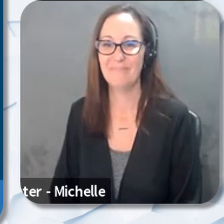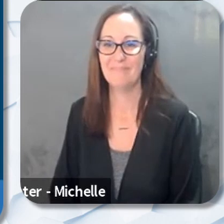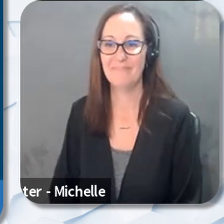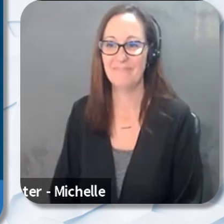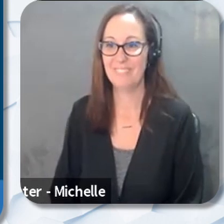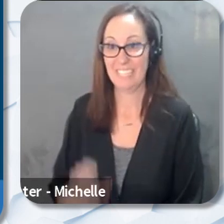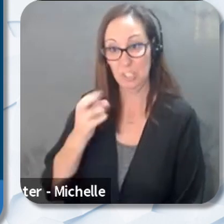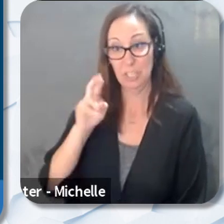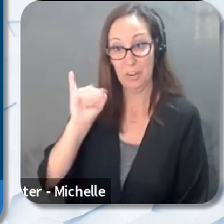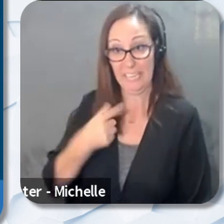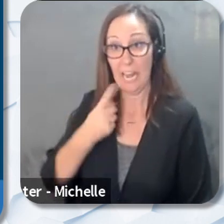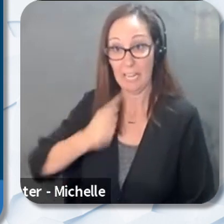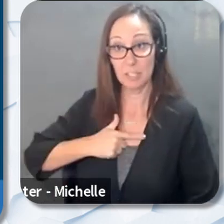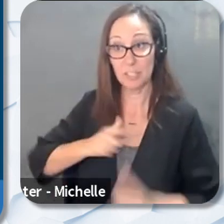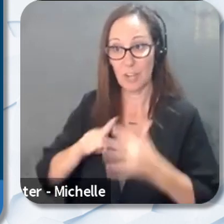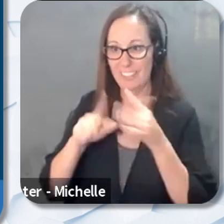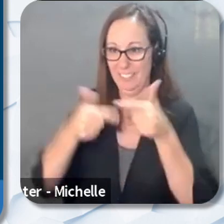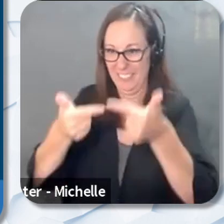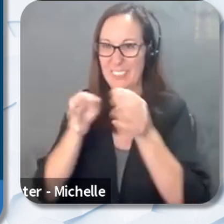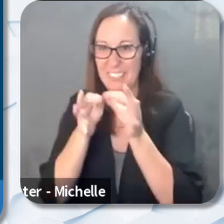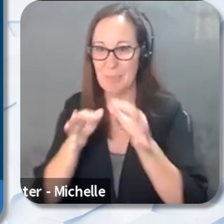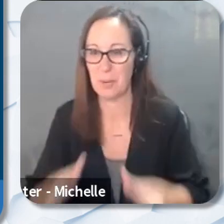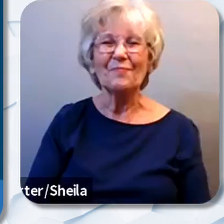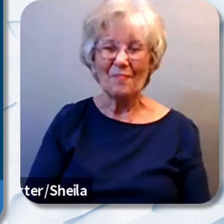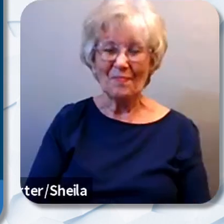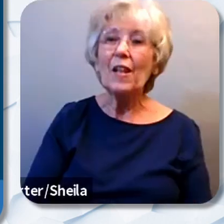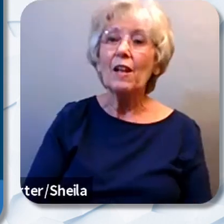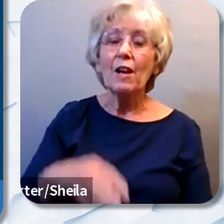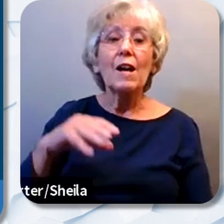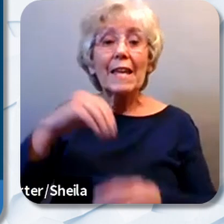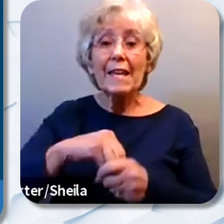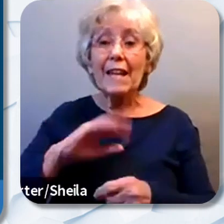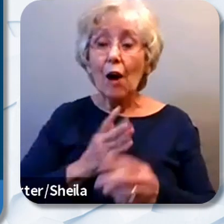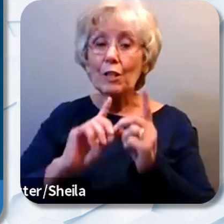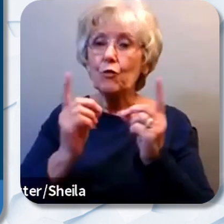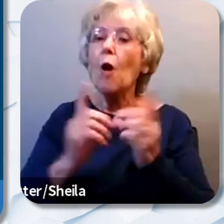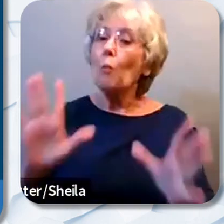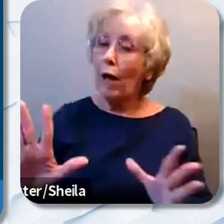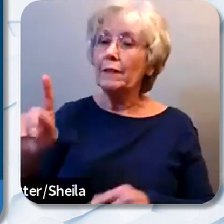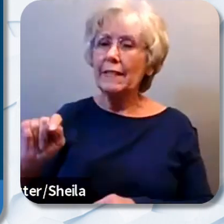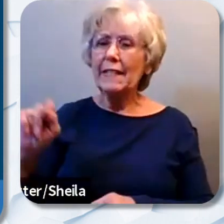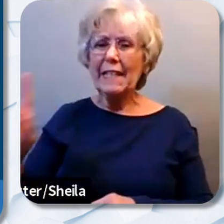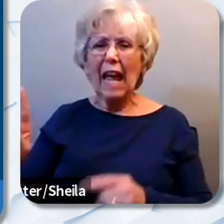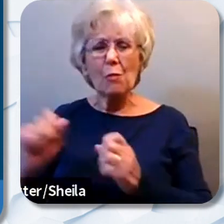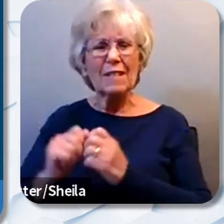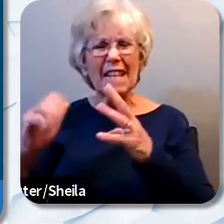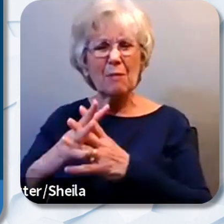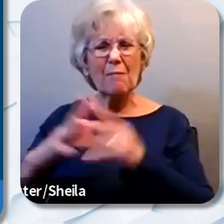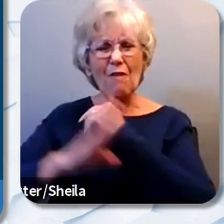I can go ahead and start. So in our district will teacake was implemented, I believe, fall of 2012